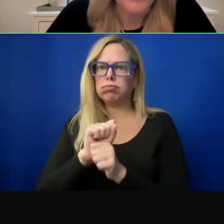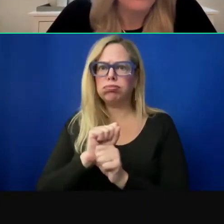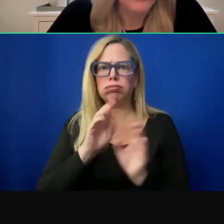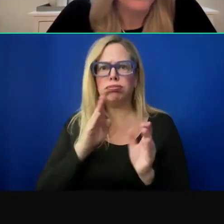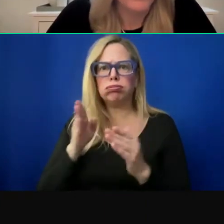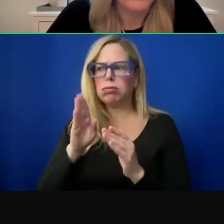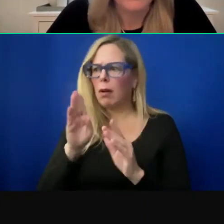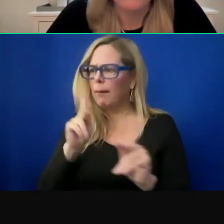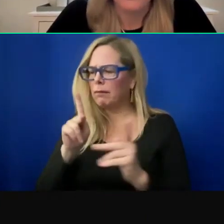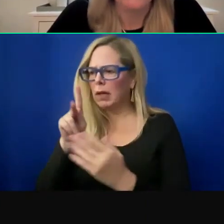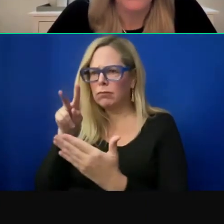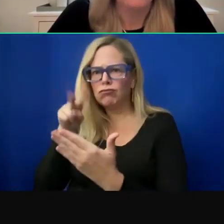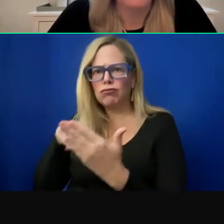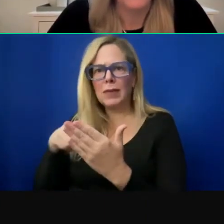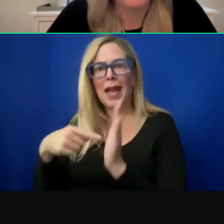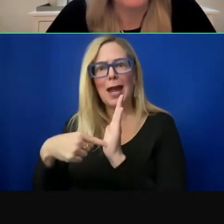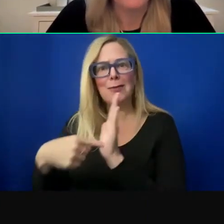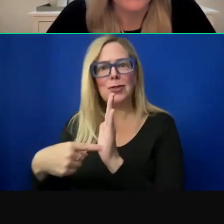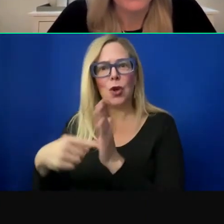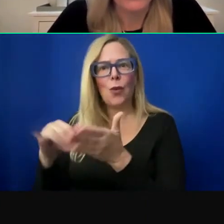And I'm showing a snapshot of that with a picture of Lisa,